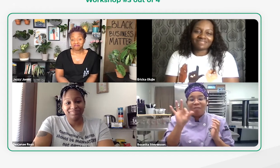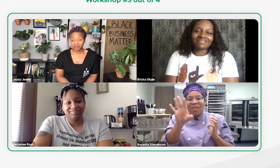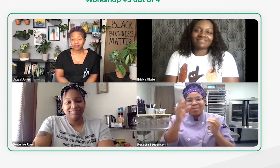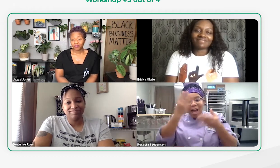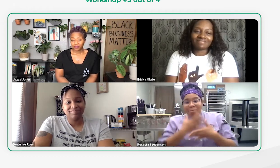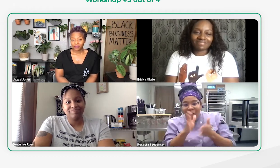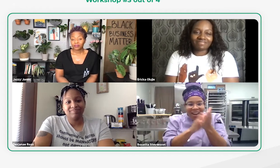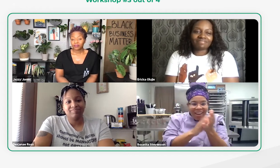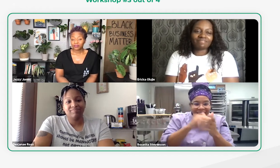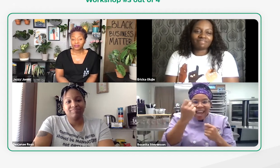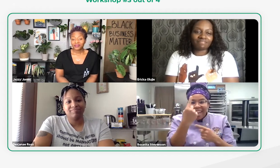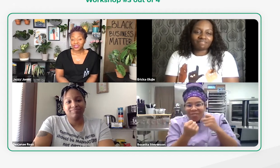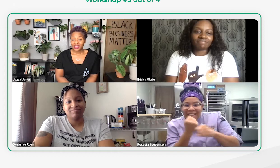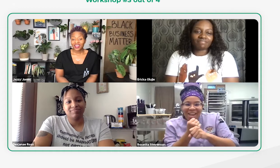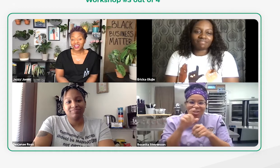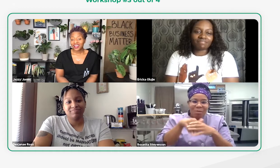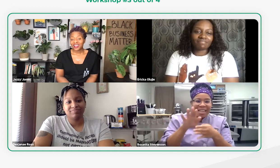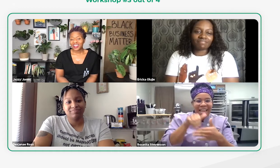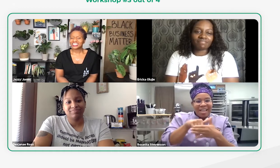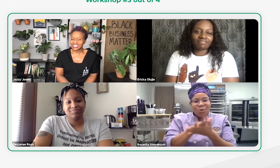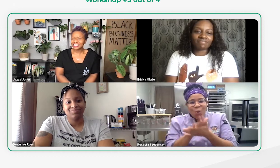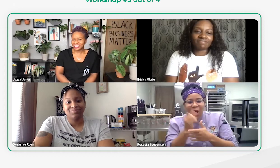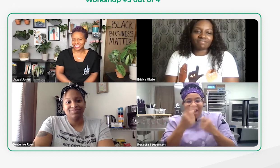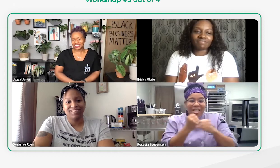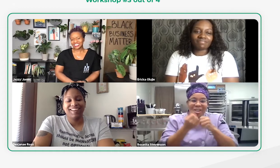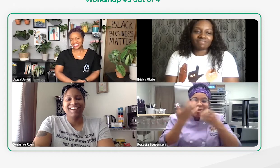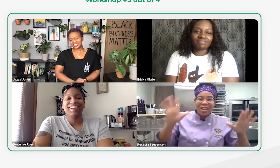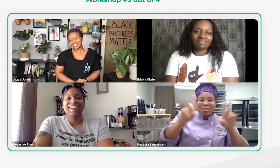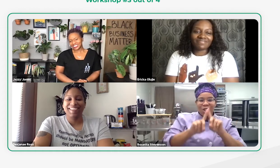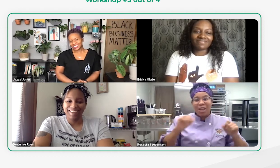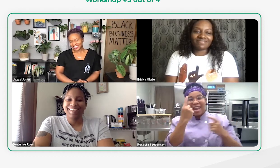and I look back and I'm proud of myself. There's people on Facebook congratulating me you're doing